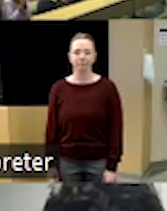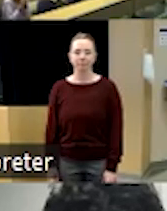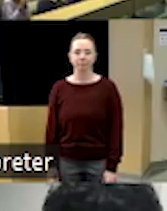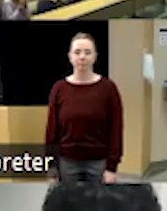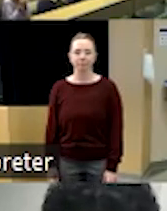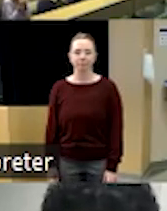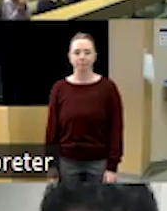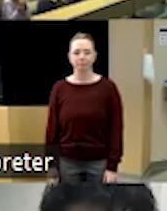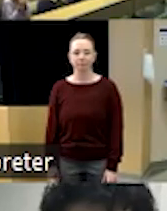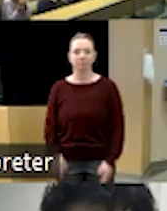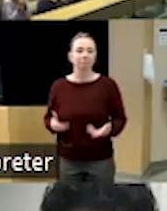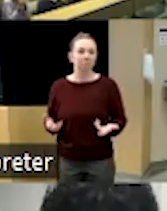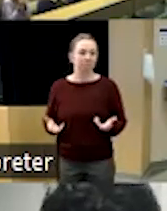so I guess I'll leave it for a second